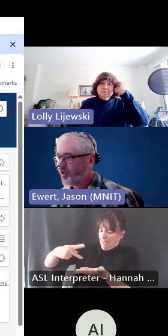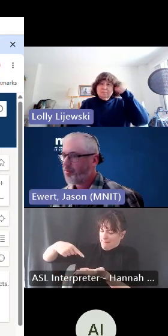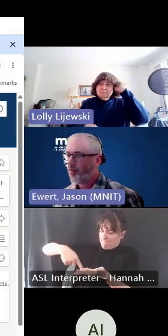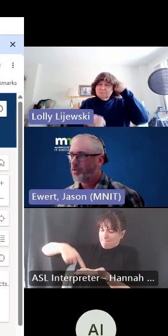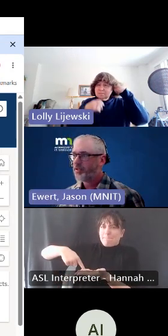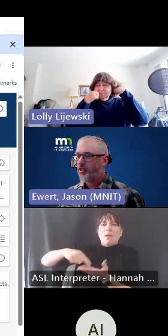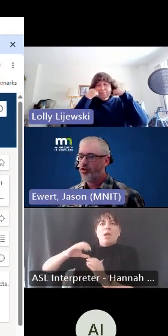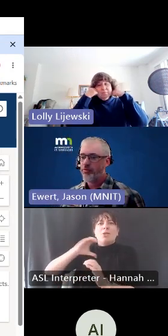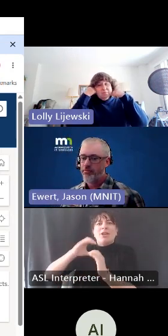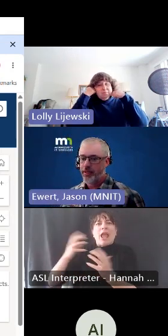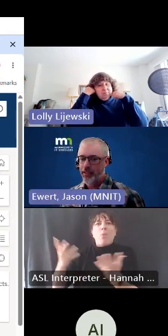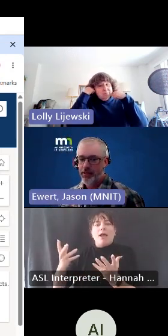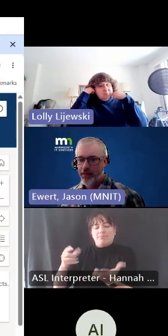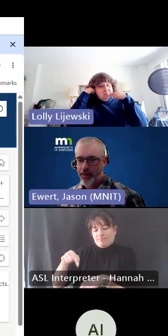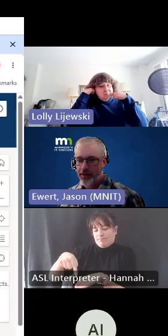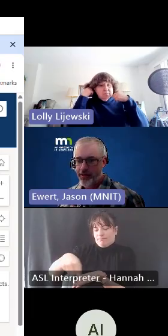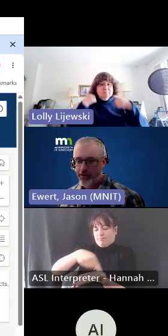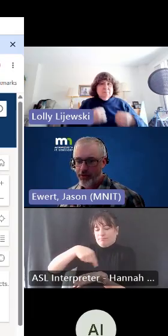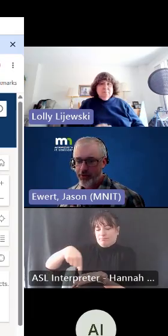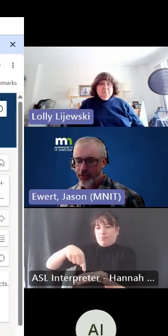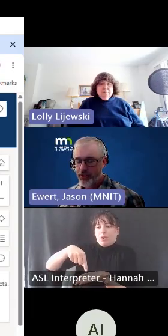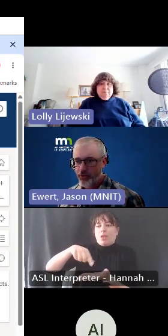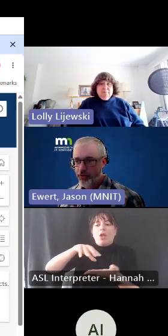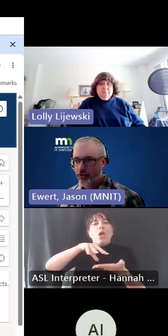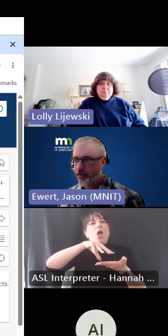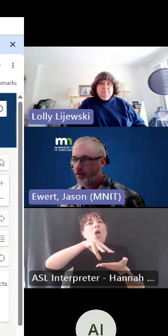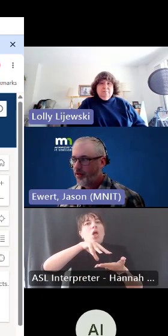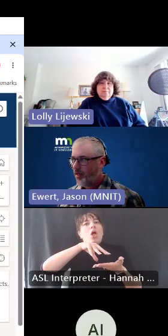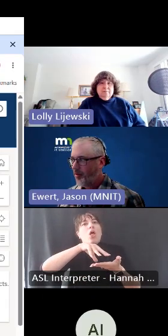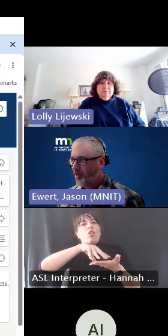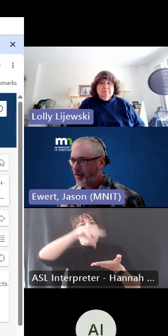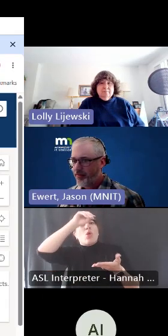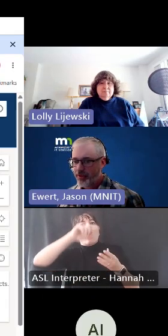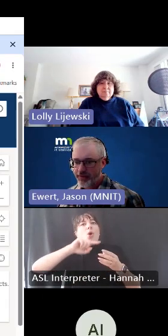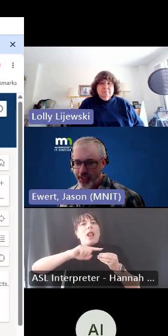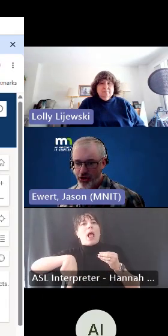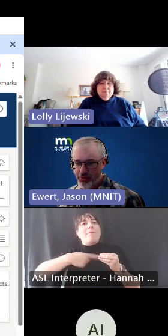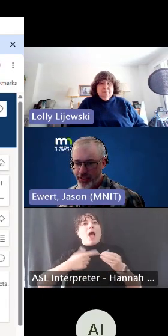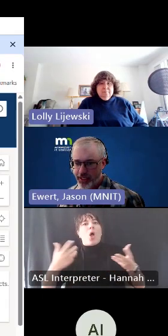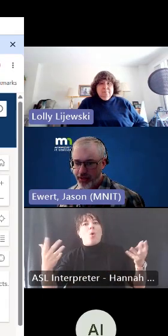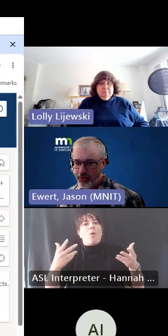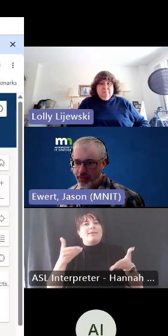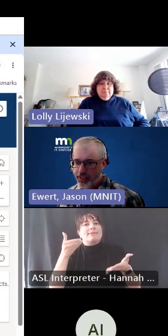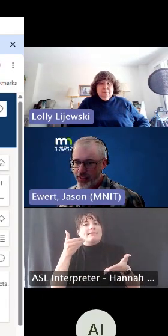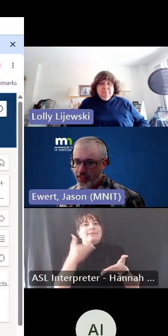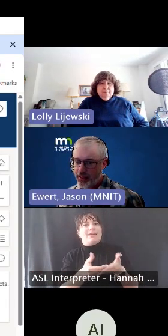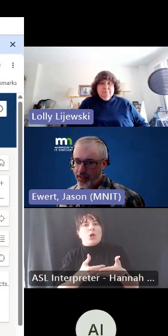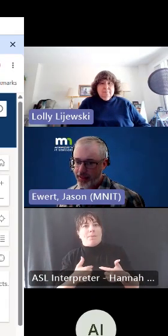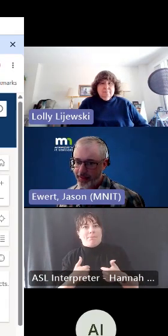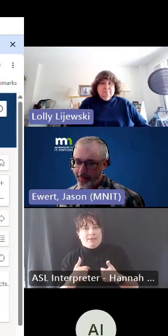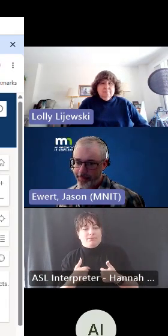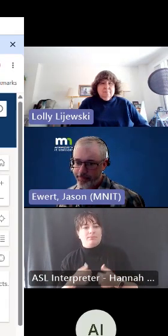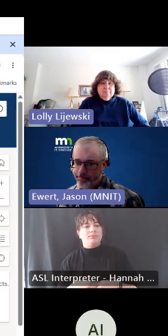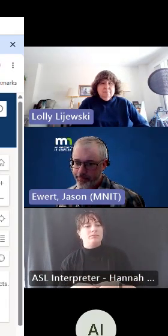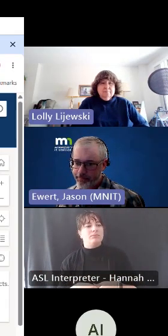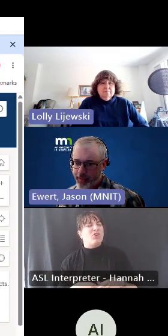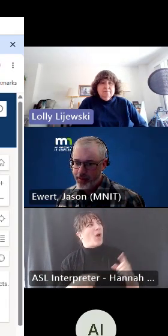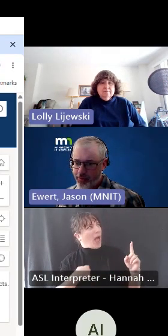Learning about what's near me, we're in Duluth. I believe it's at Hermantown.